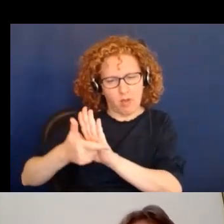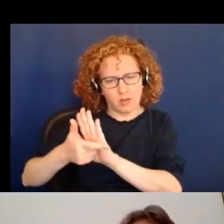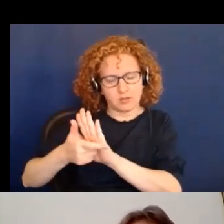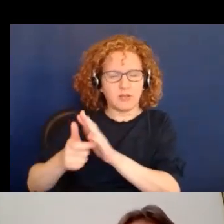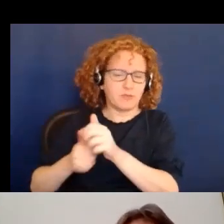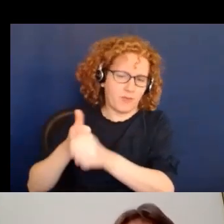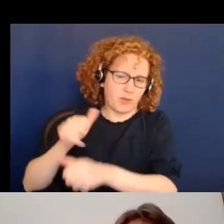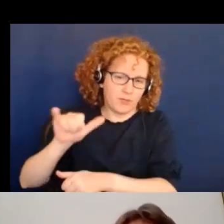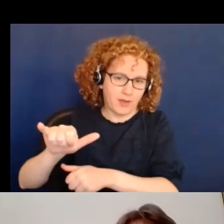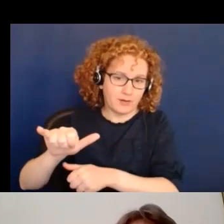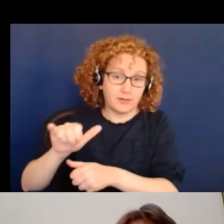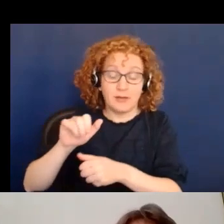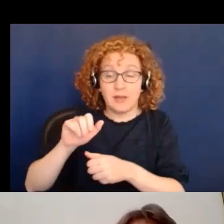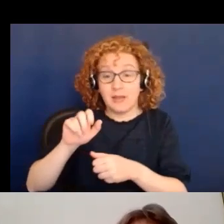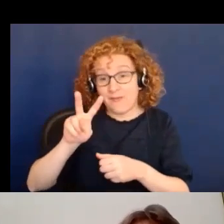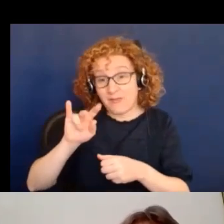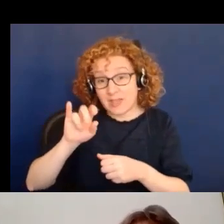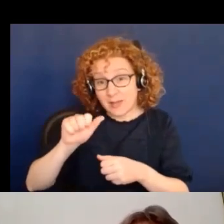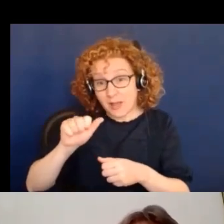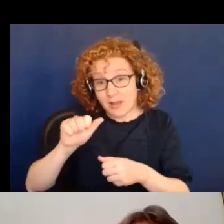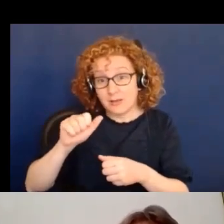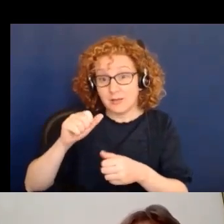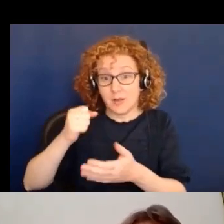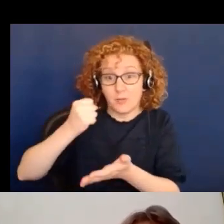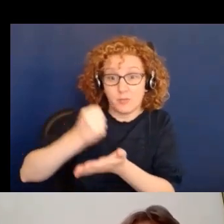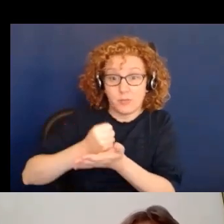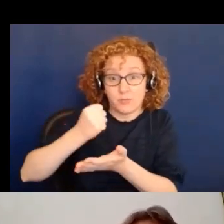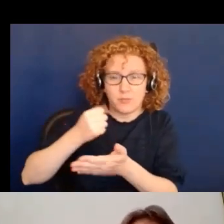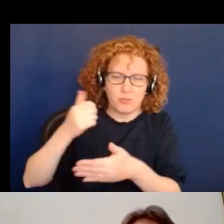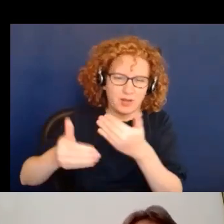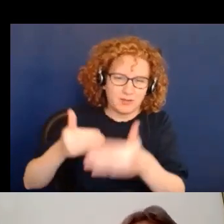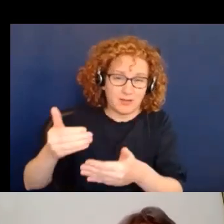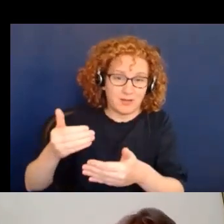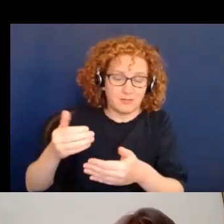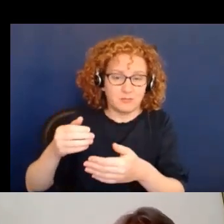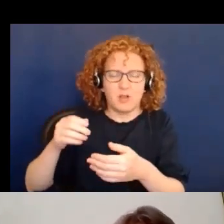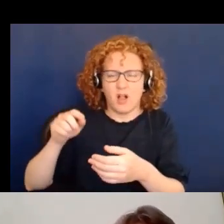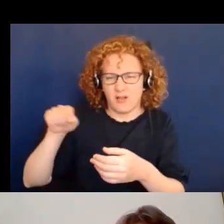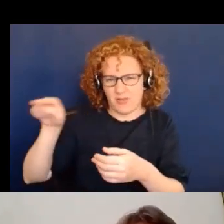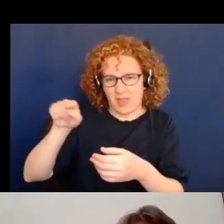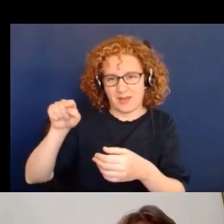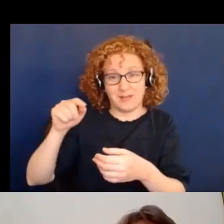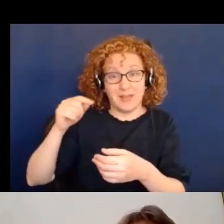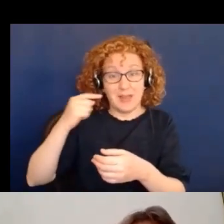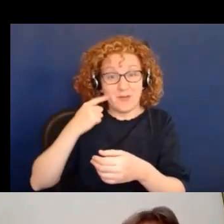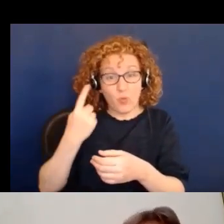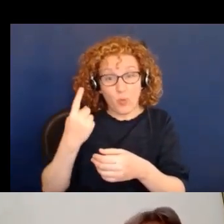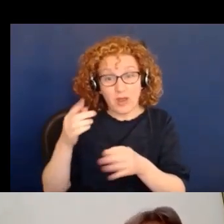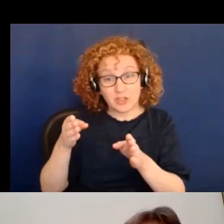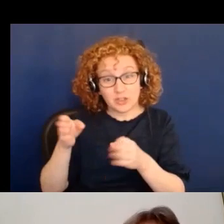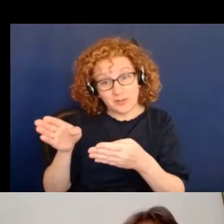all intertwined and if one shifts a little all of those are going to shift and if another decision